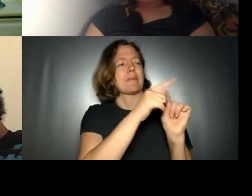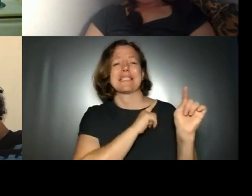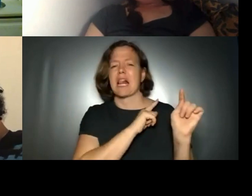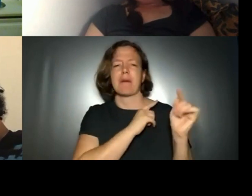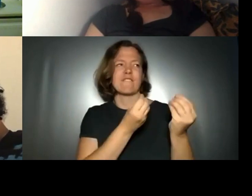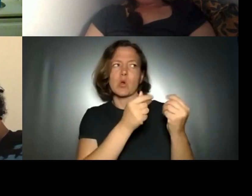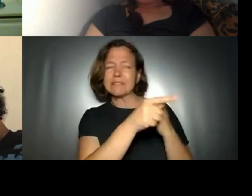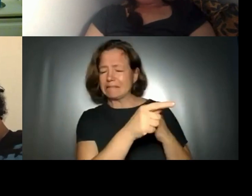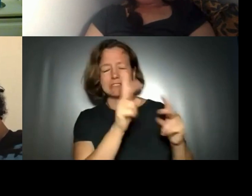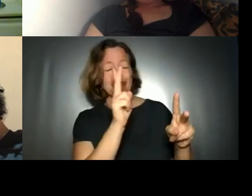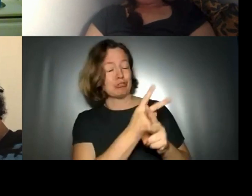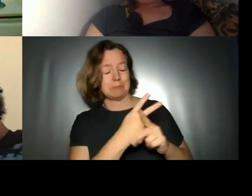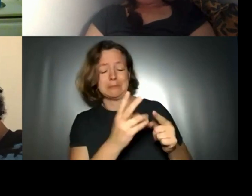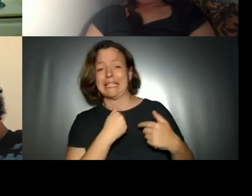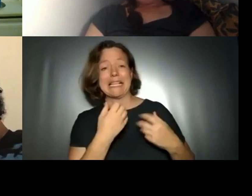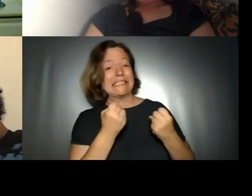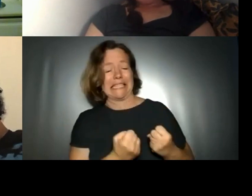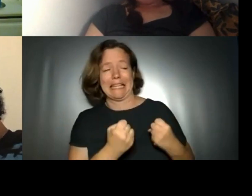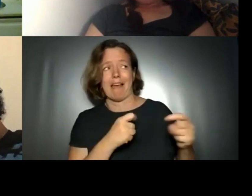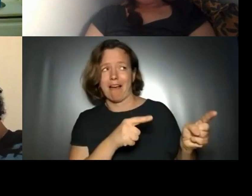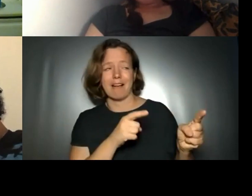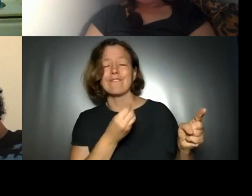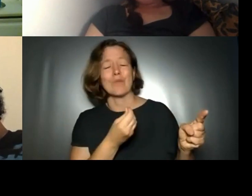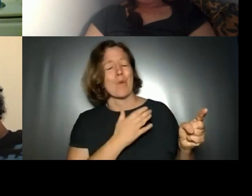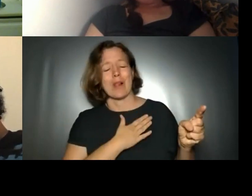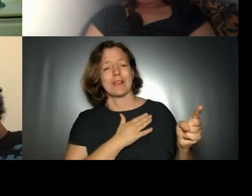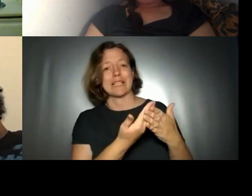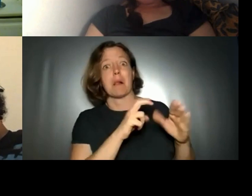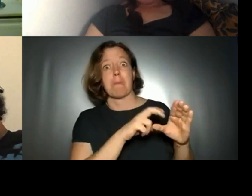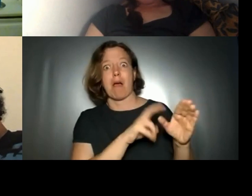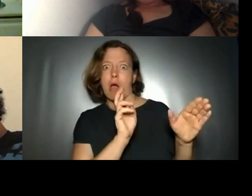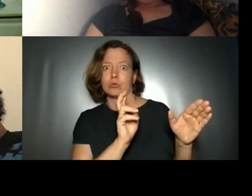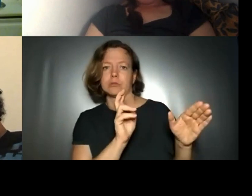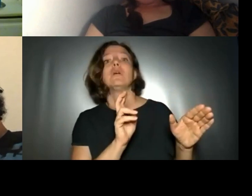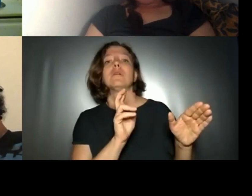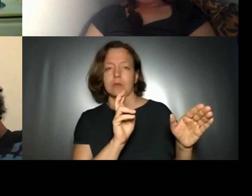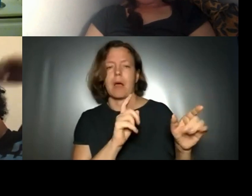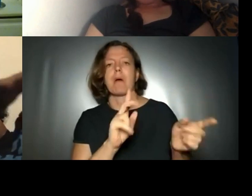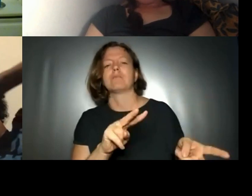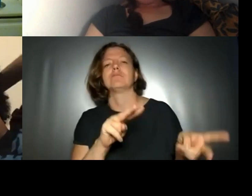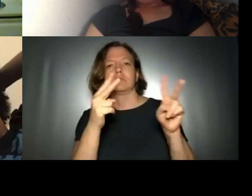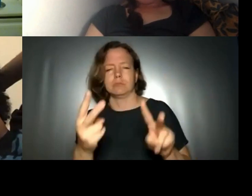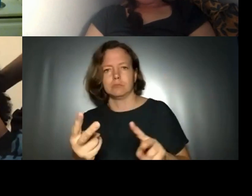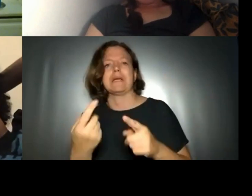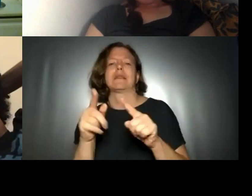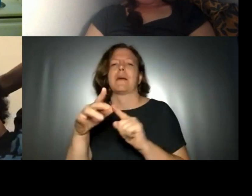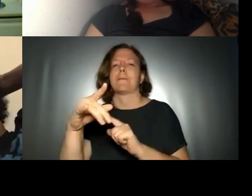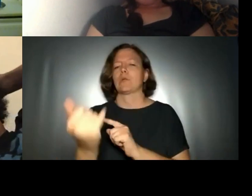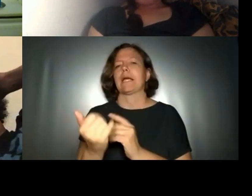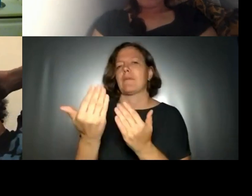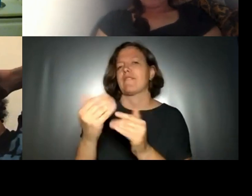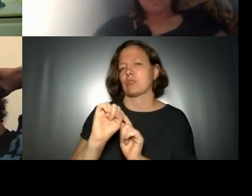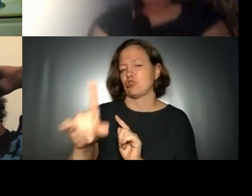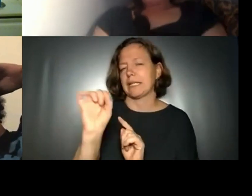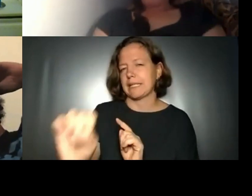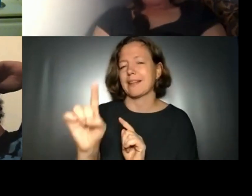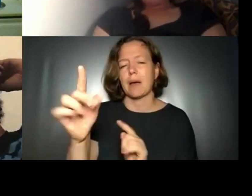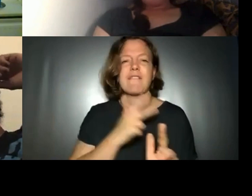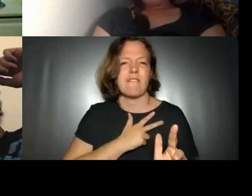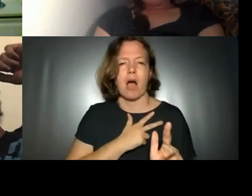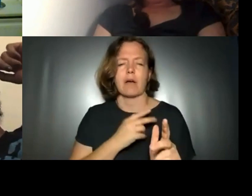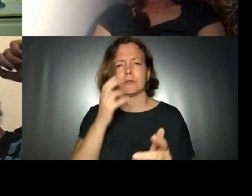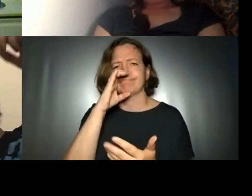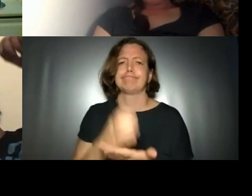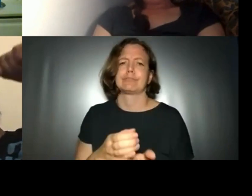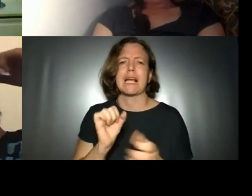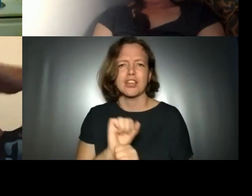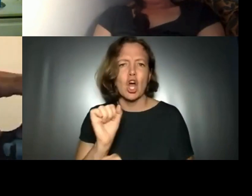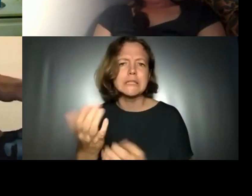So, even like in very practical terms, unfortunately, that is the reality for that. So it's kind of a terrible answer.